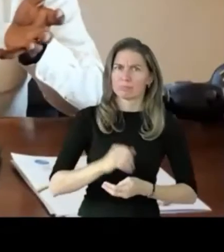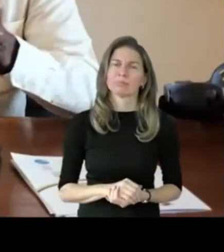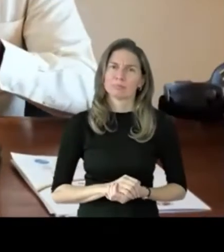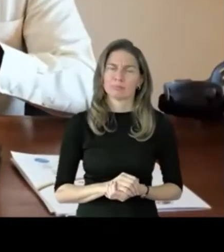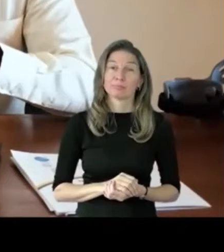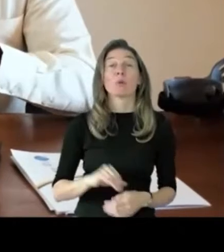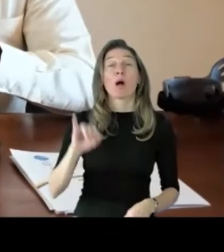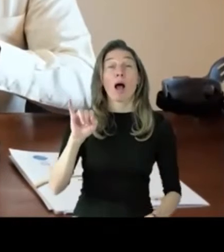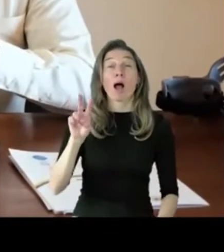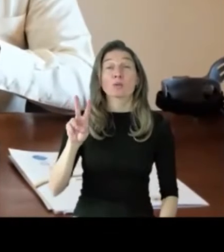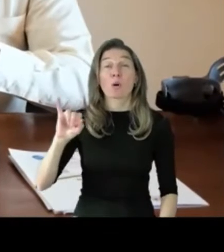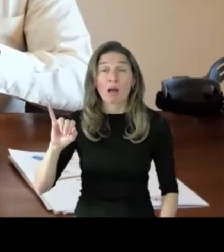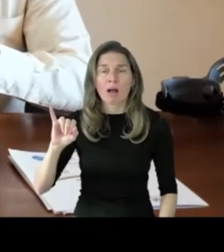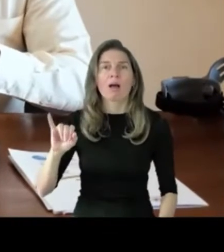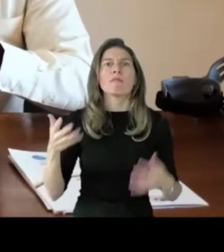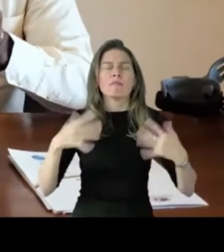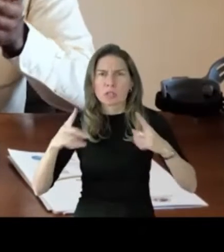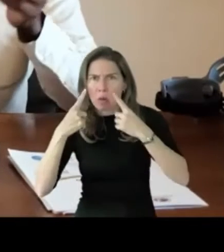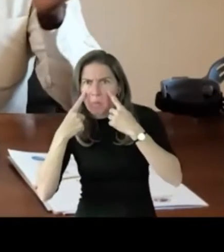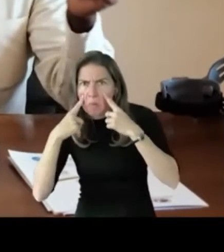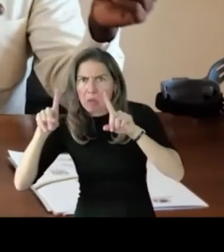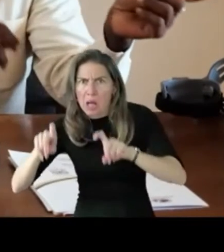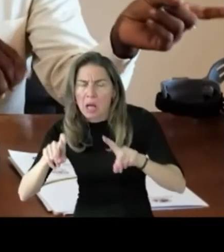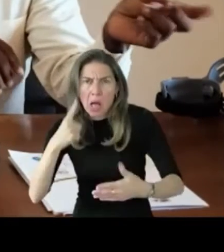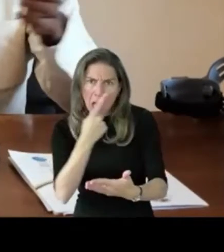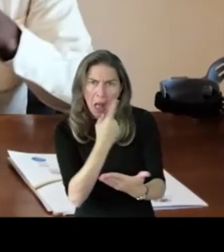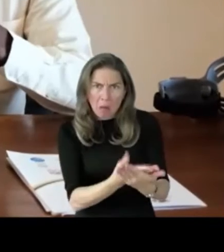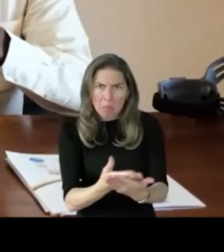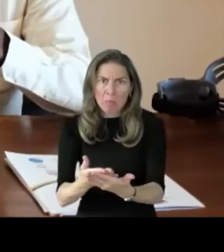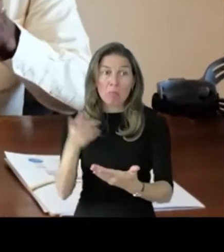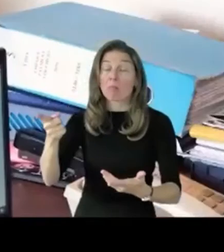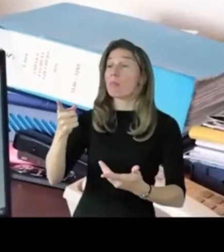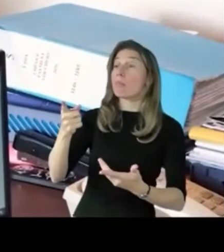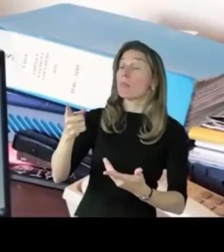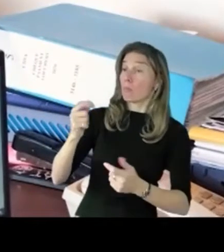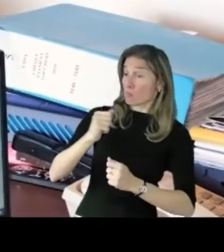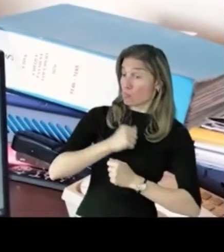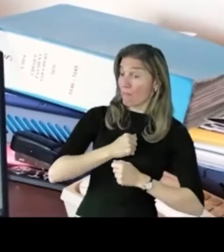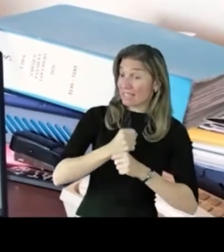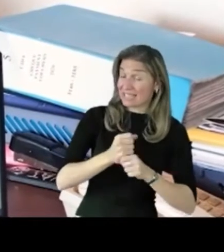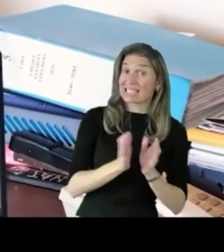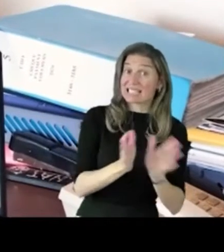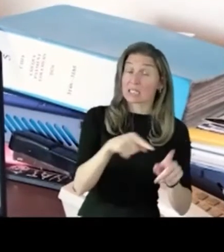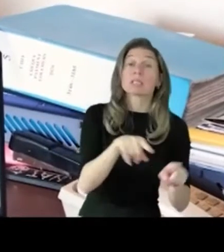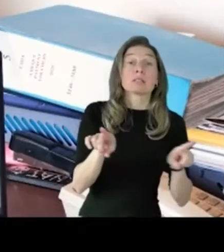So i2i has tested and has evidence to show the private sector is in a position to do that.